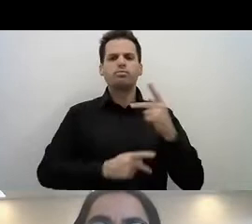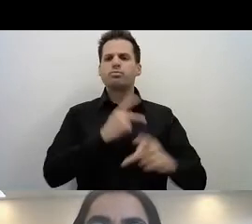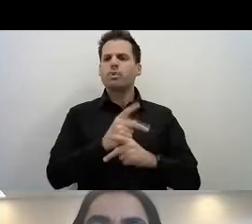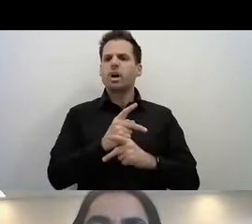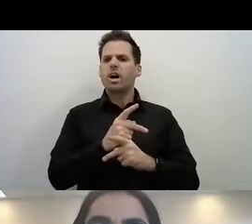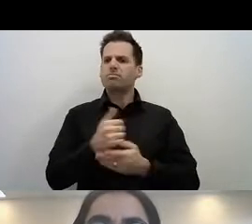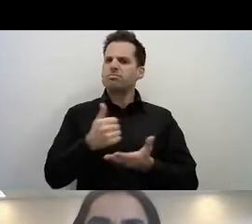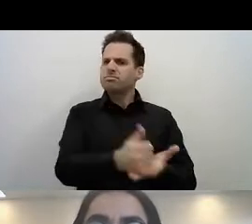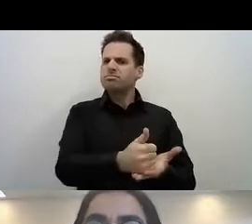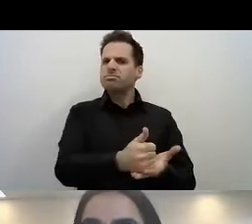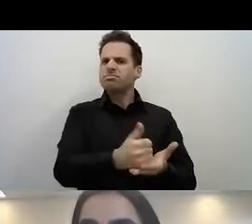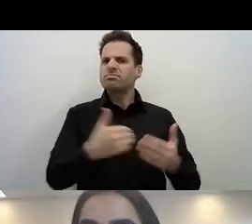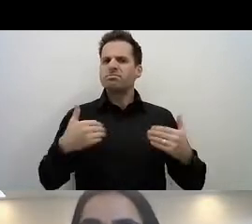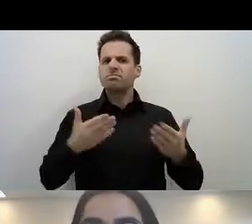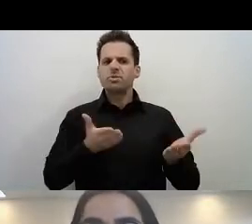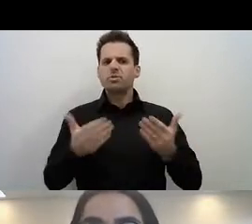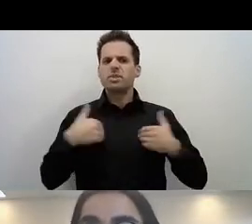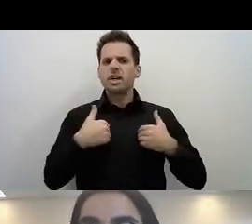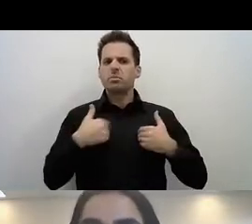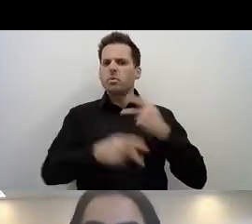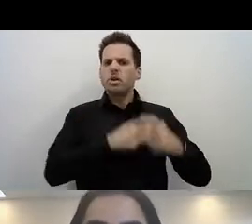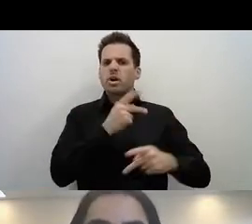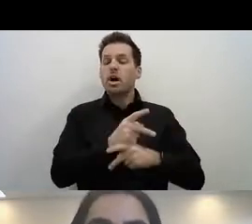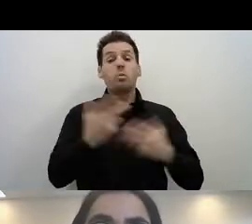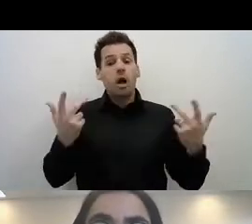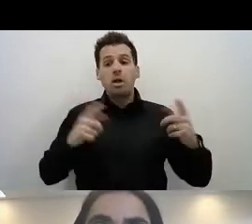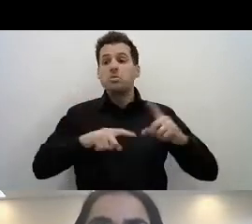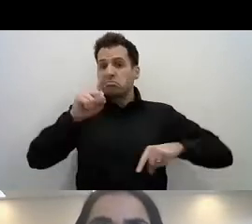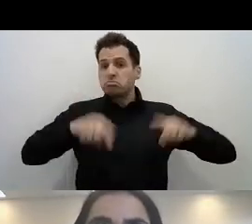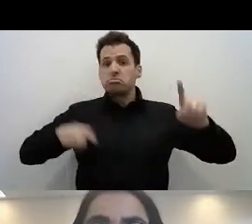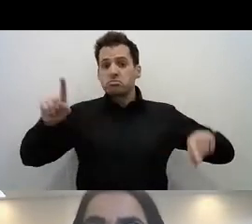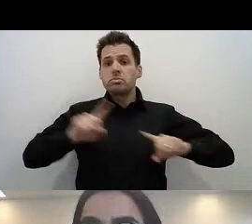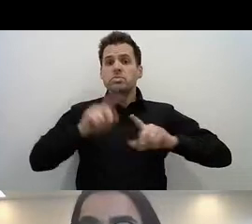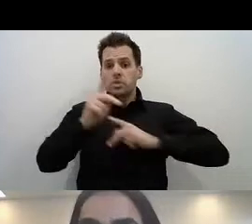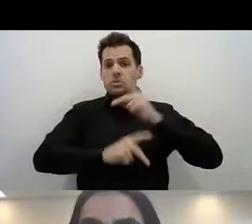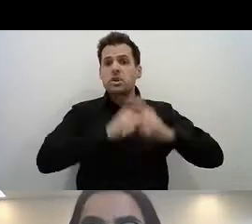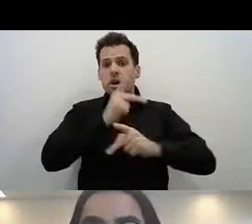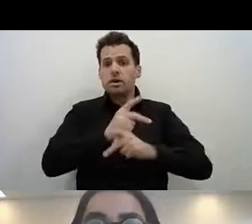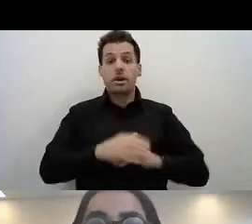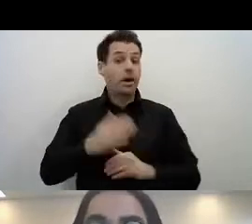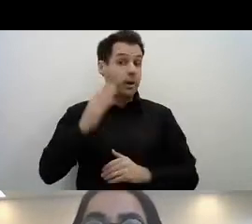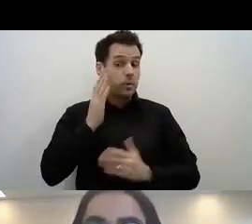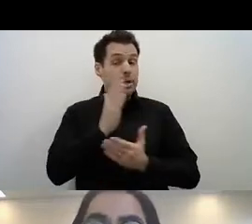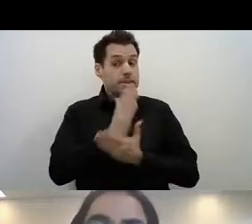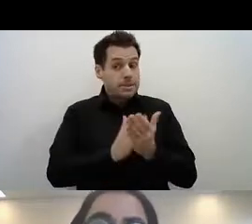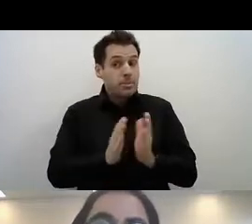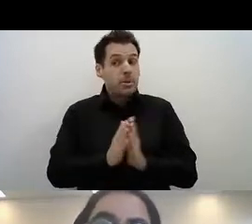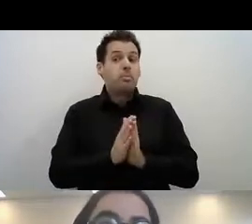provides may vary and it is evolving so for example in popular culture we might be quite you